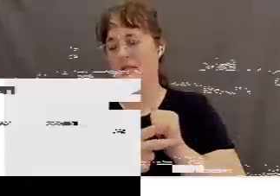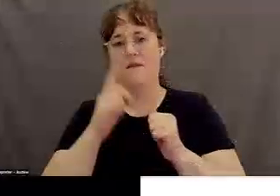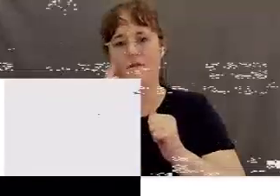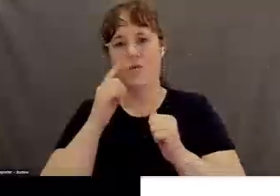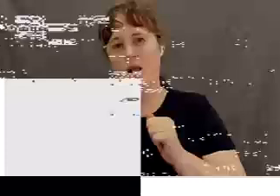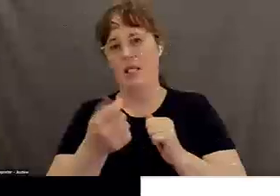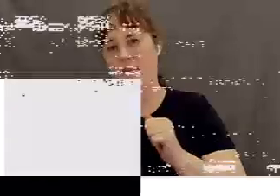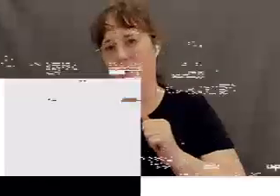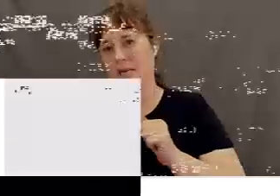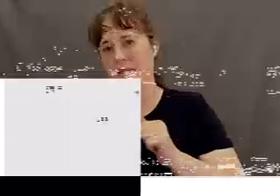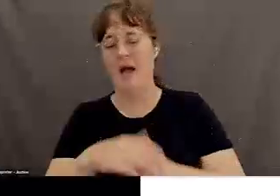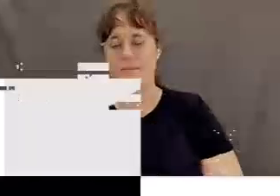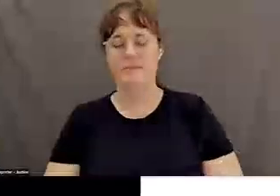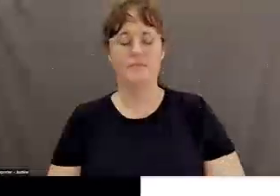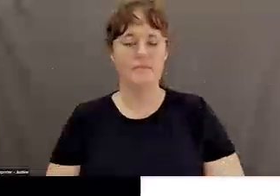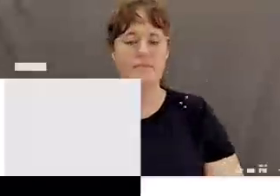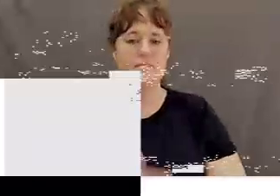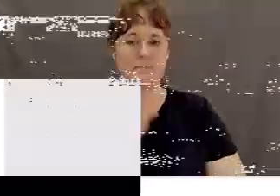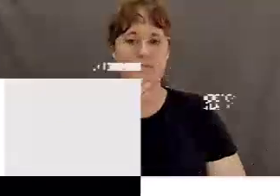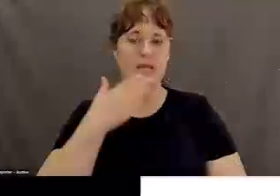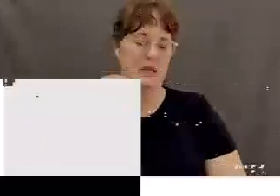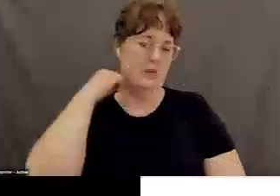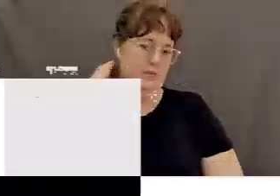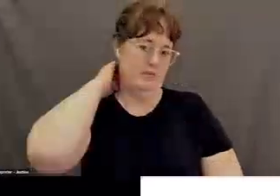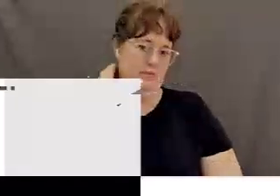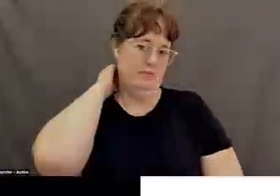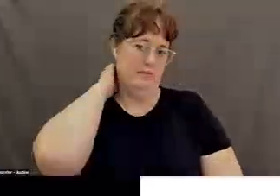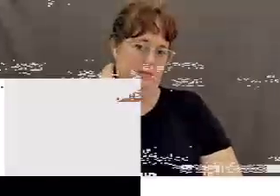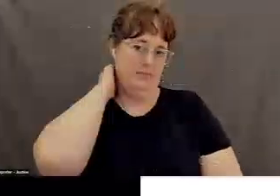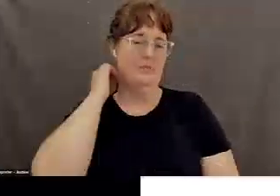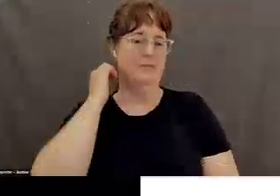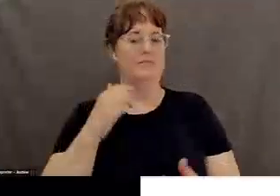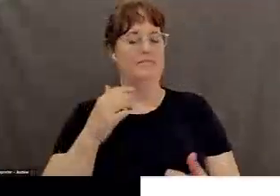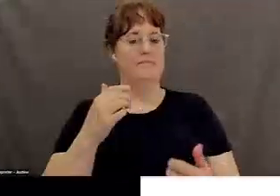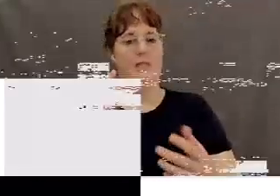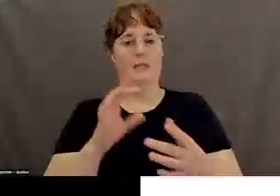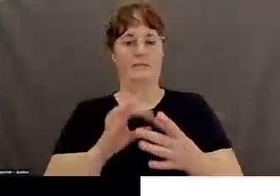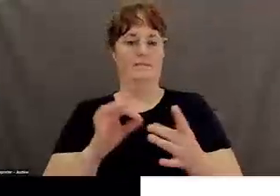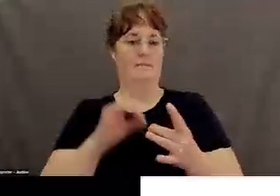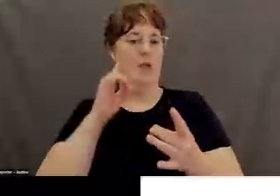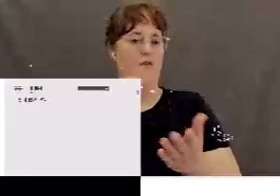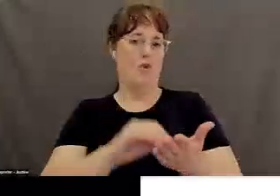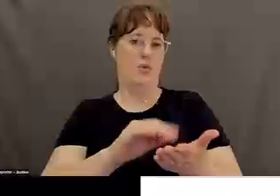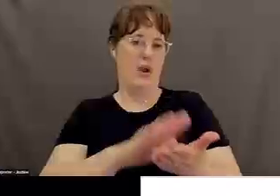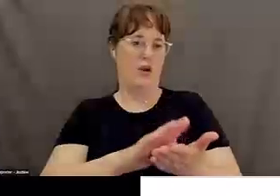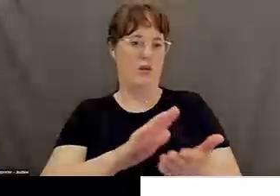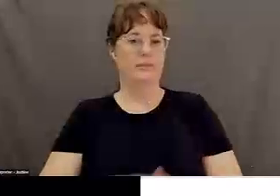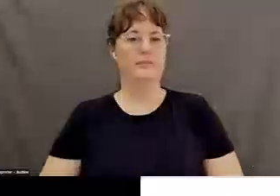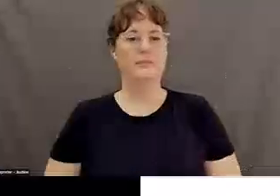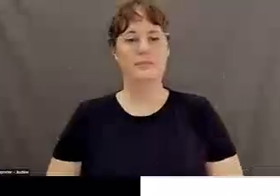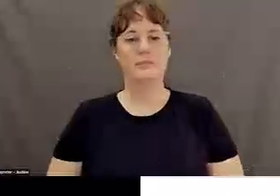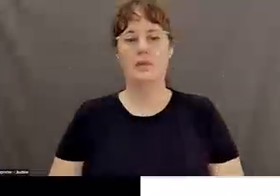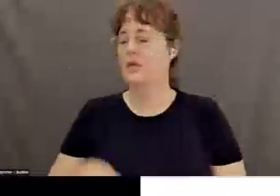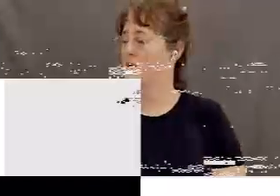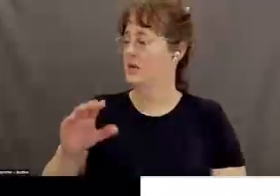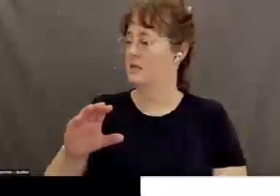Boardroom: So, thank you. Yeah, thank you. We'll get that on the record. Yeah, absolutely. And, CO Constantine, did you want to say…